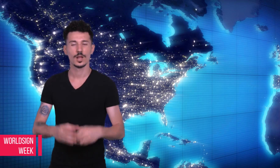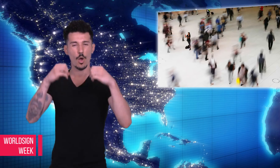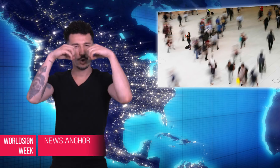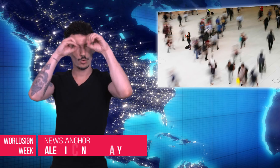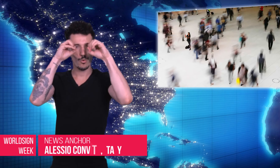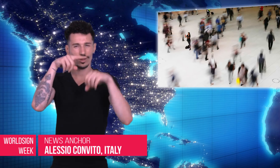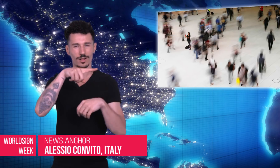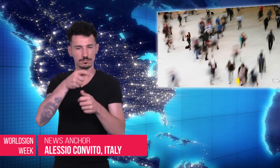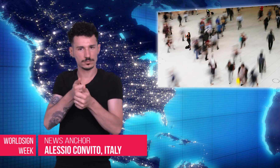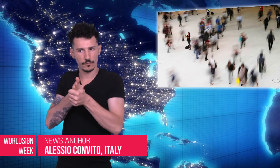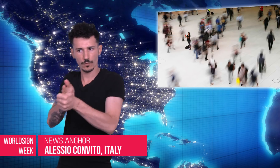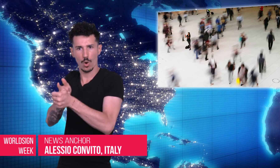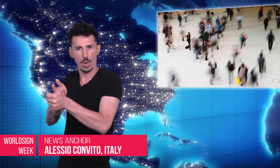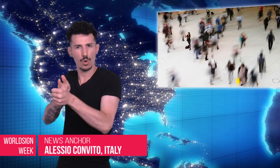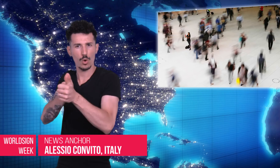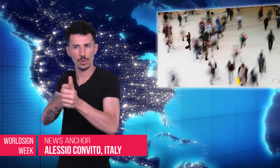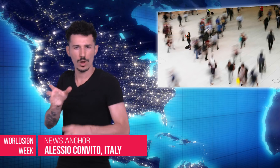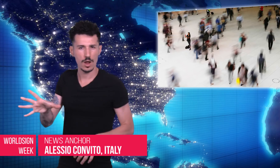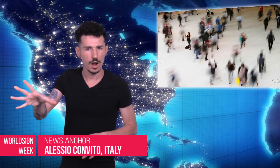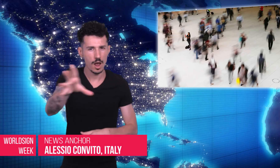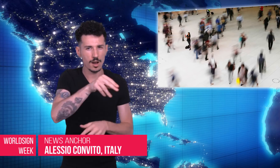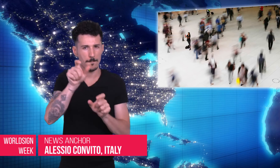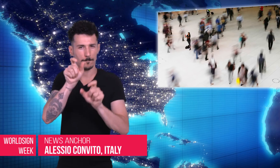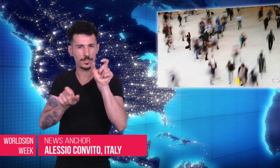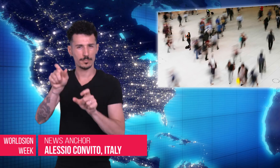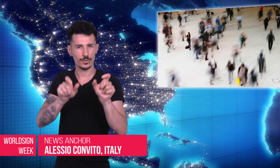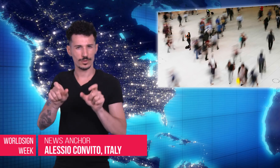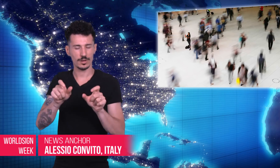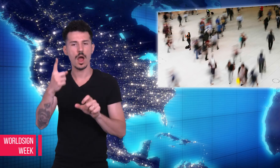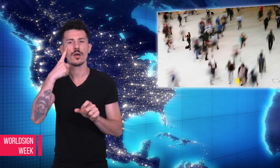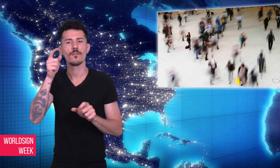Alessio: Google tracks people even if refused